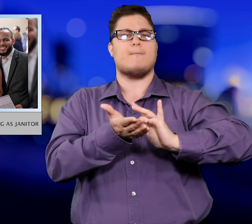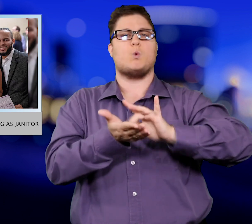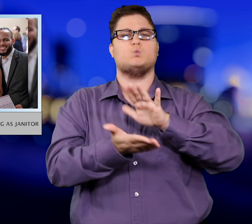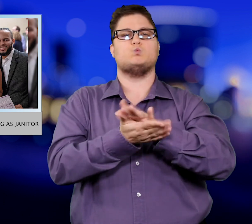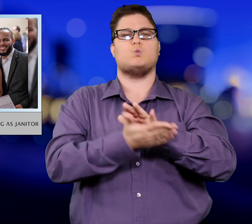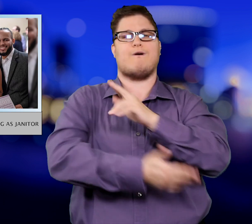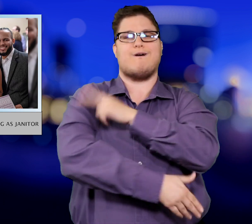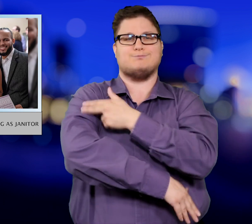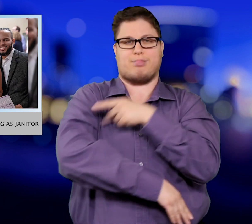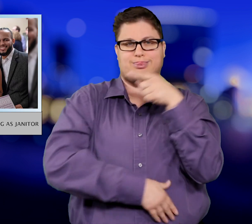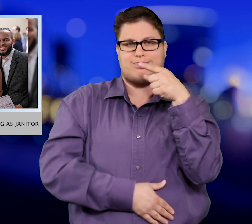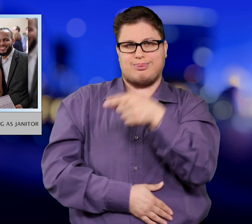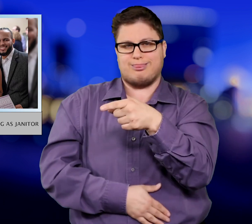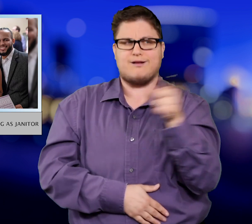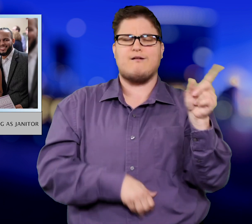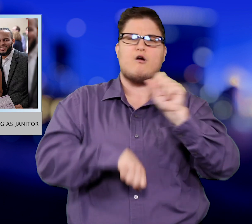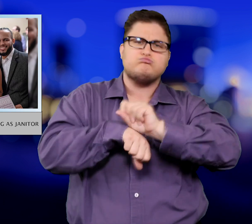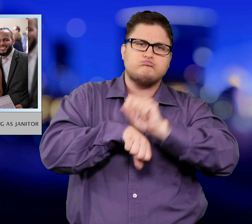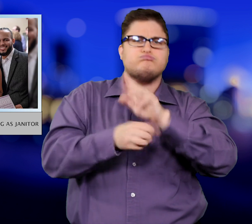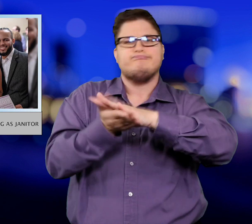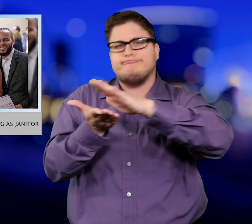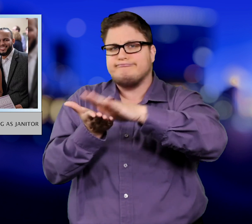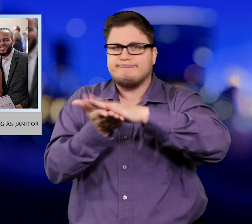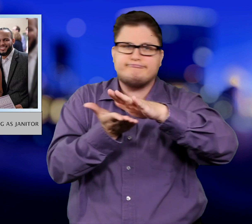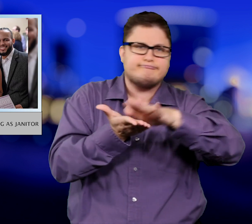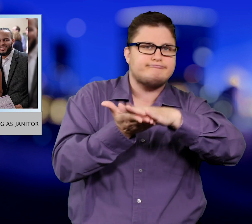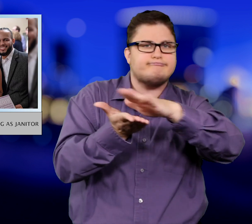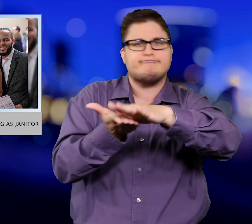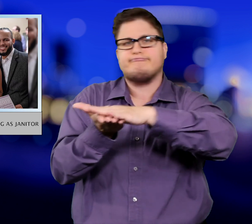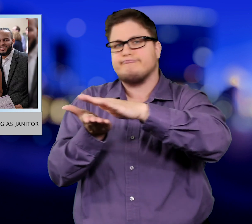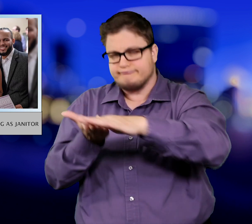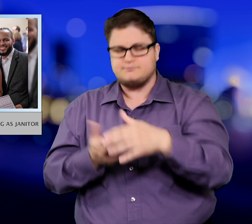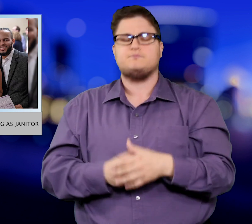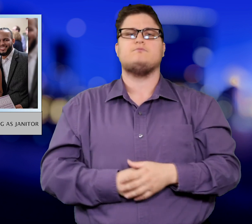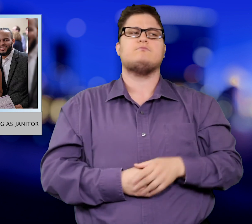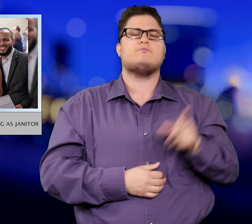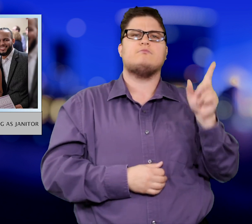medical school.